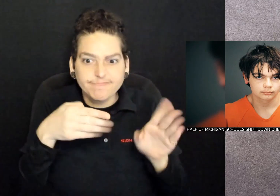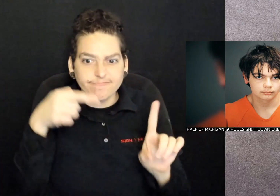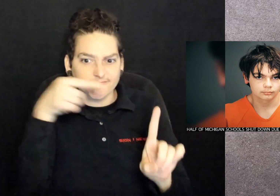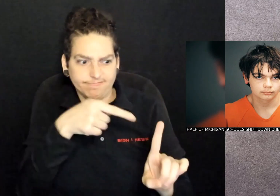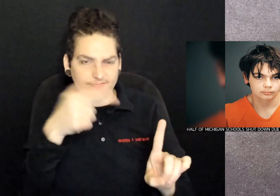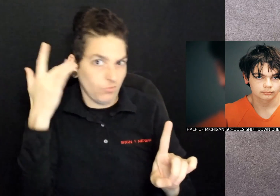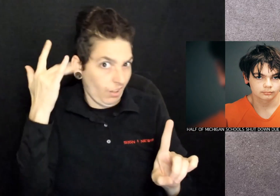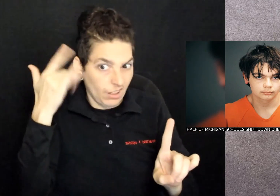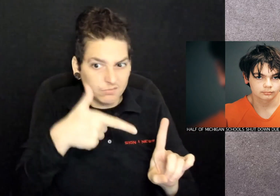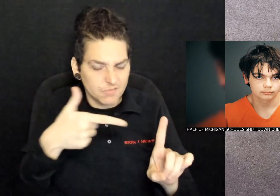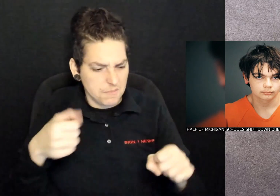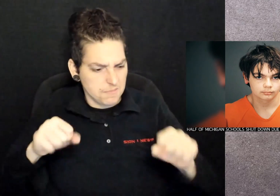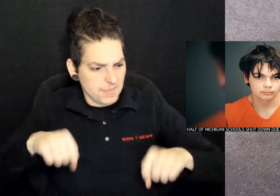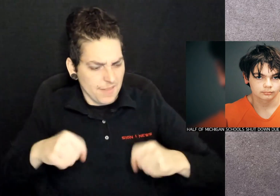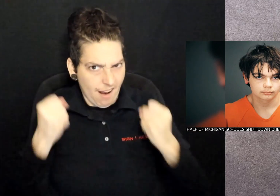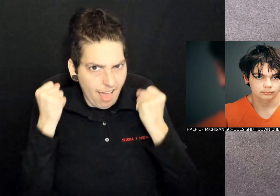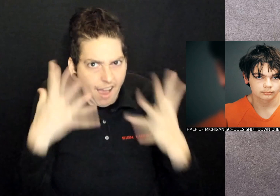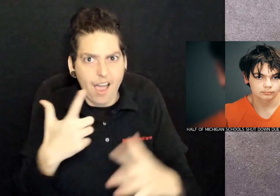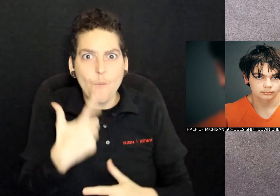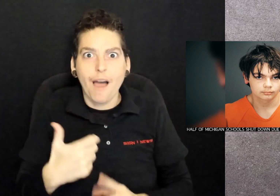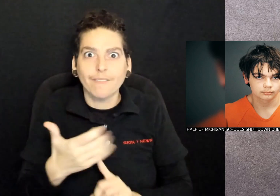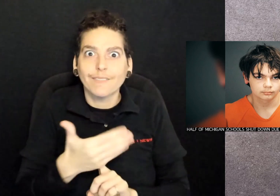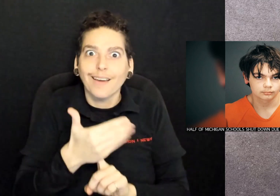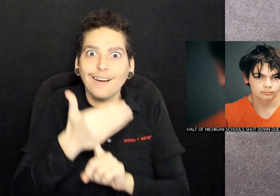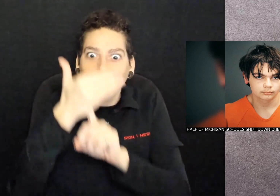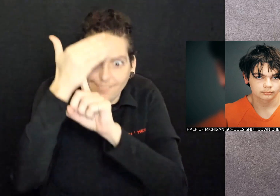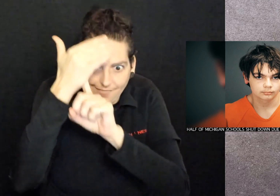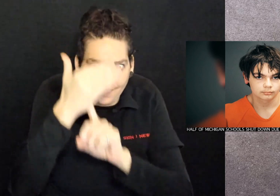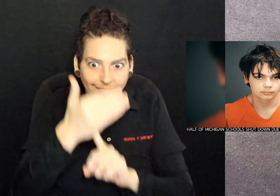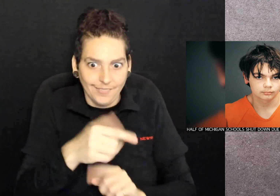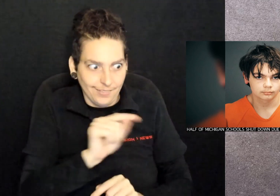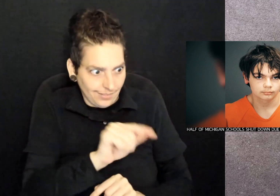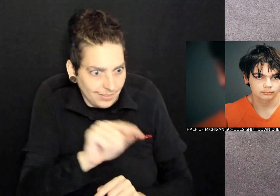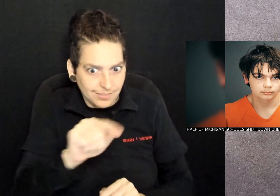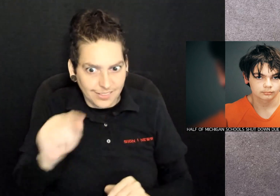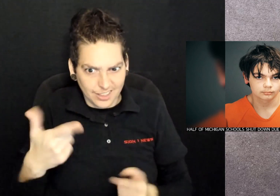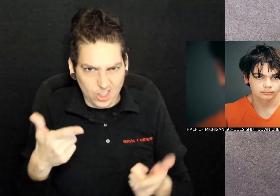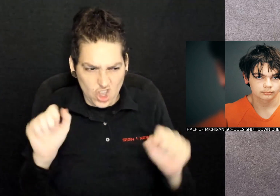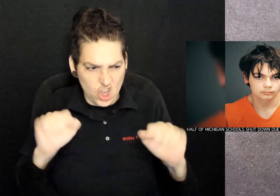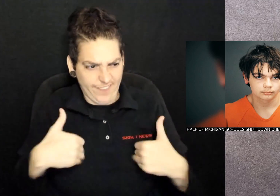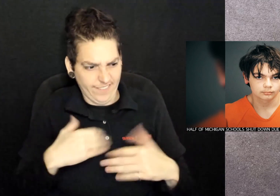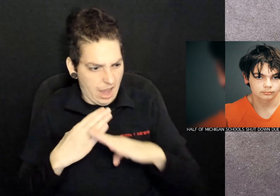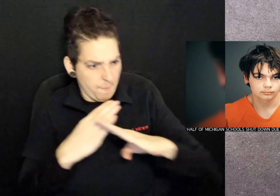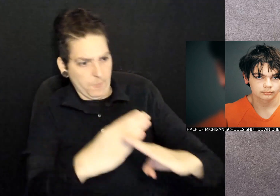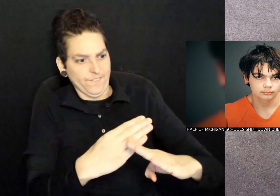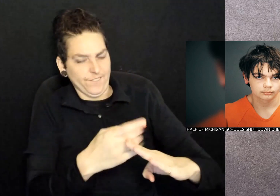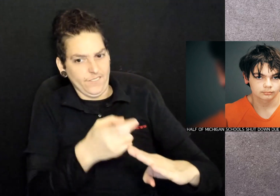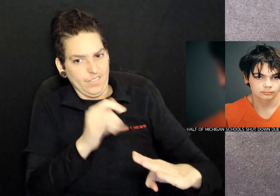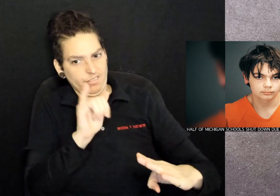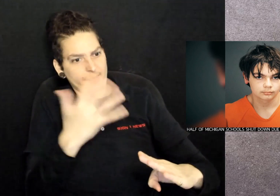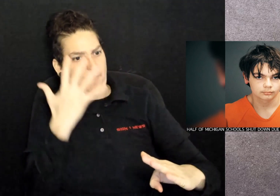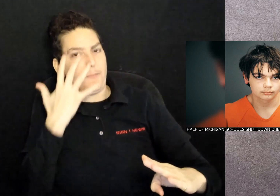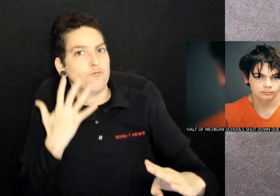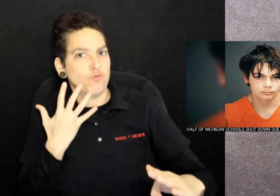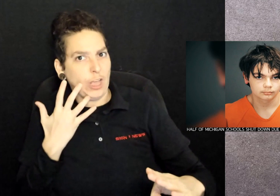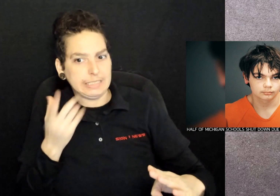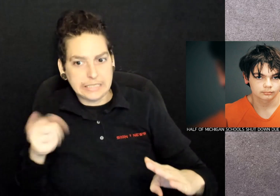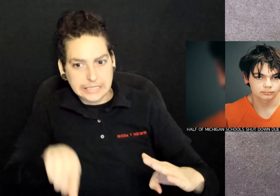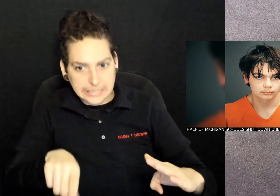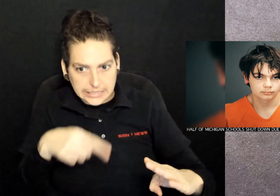now shifts to why possible red flags that could have prevented the tragedy were either